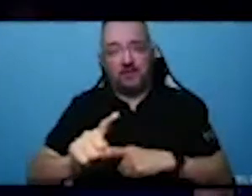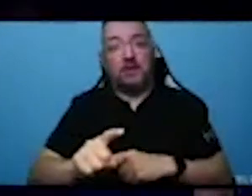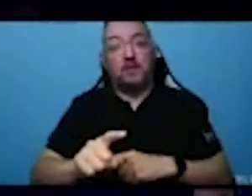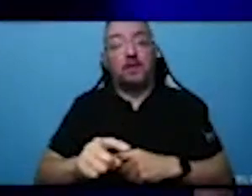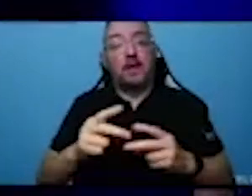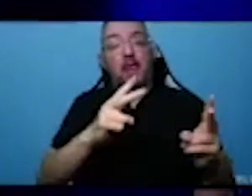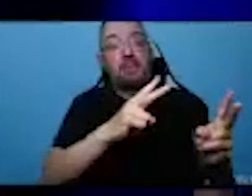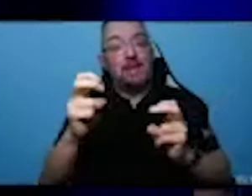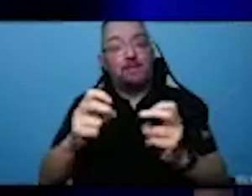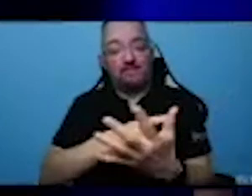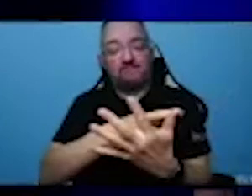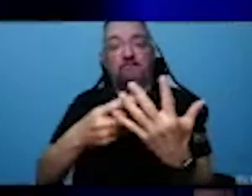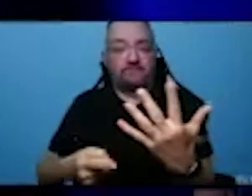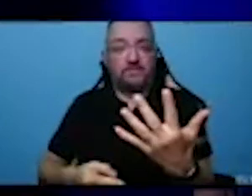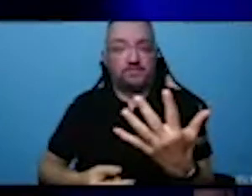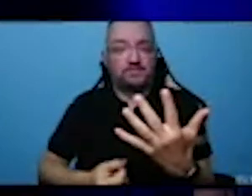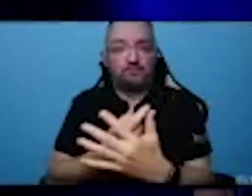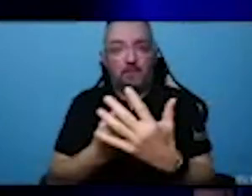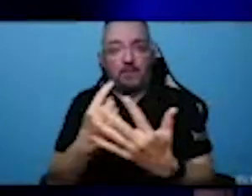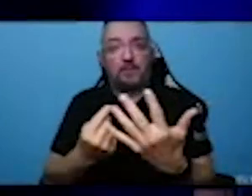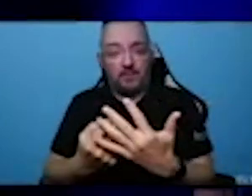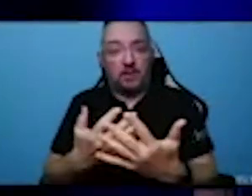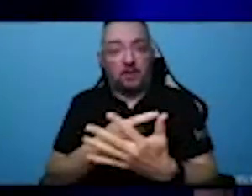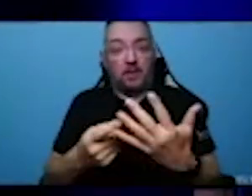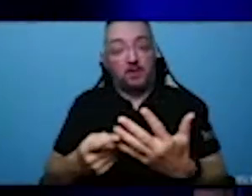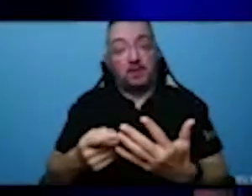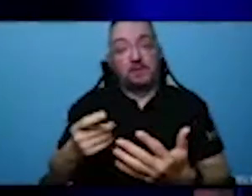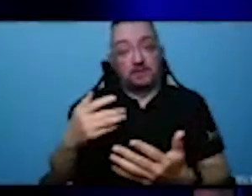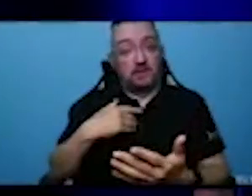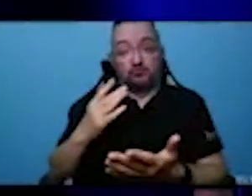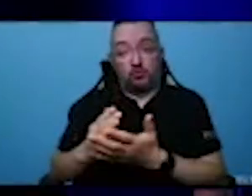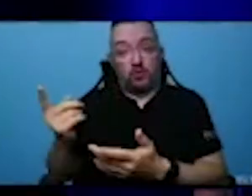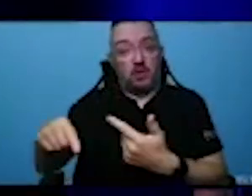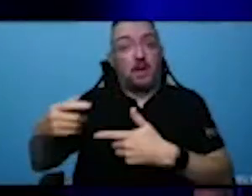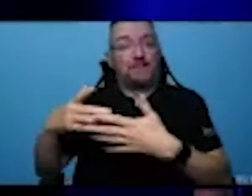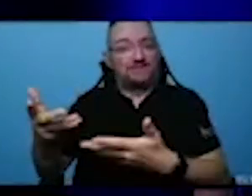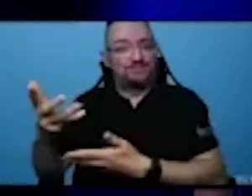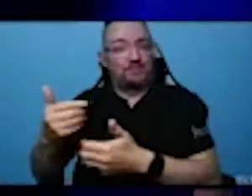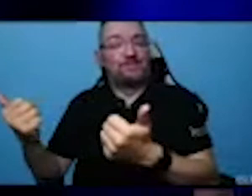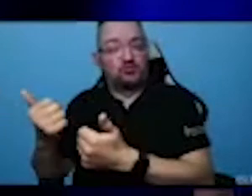which have been touched on byDame Anne Glover and by others today. But from our perspective, five key